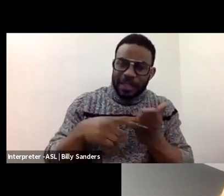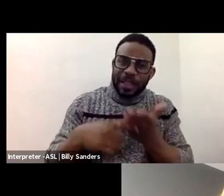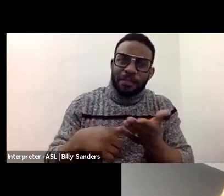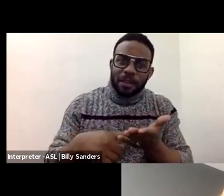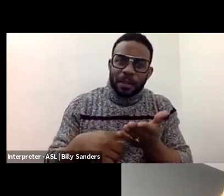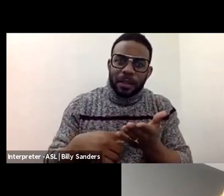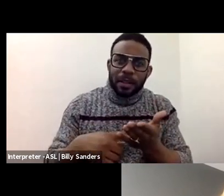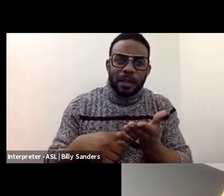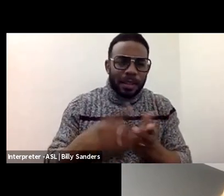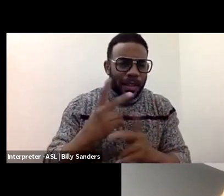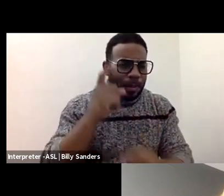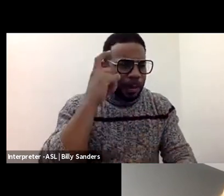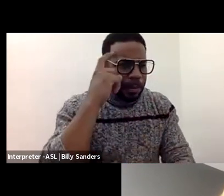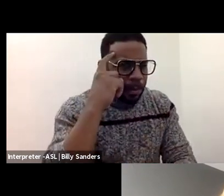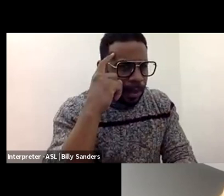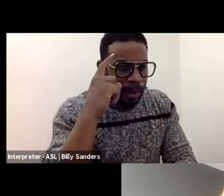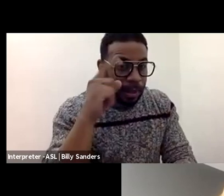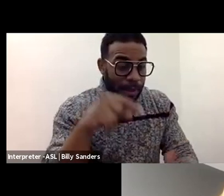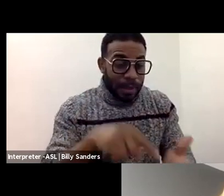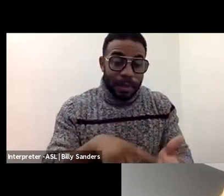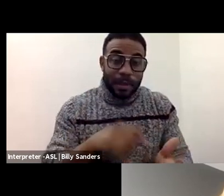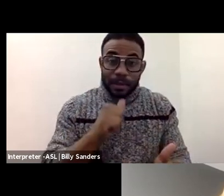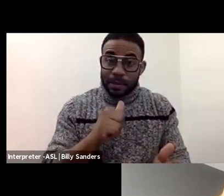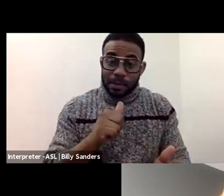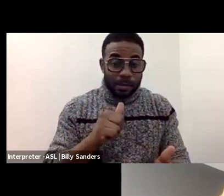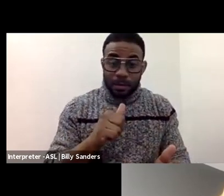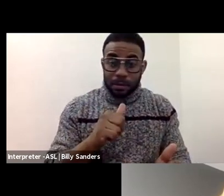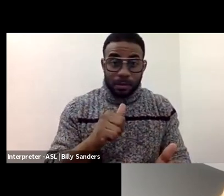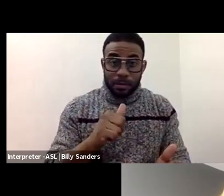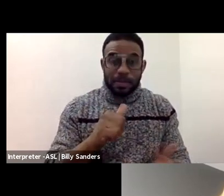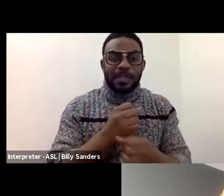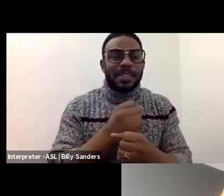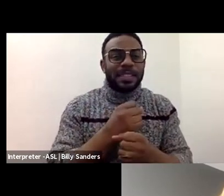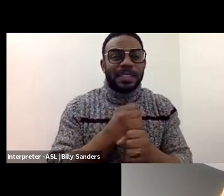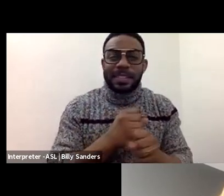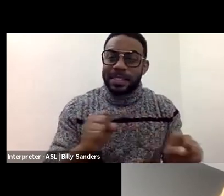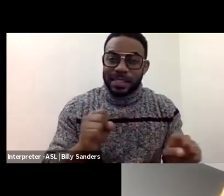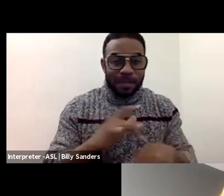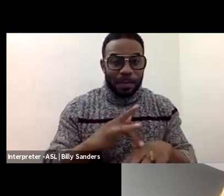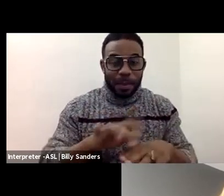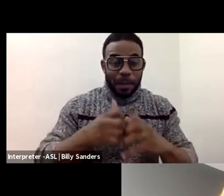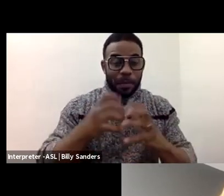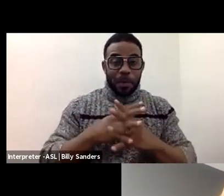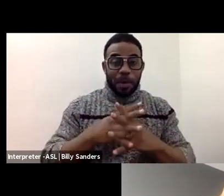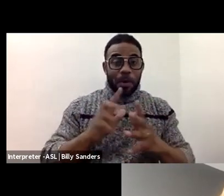bearing in mind that this is an uncensored and safe space built from the generosity and